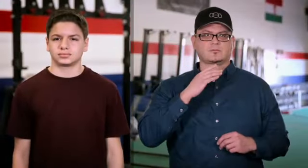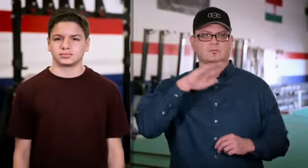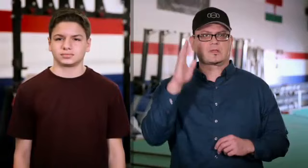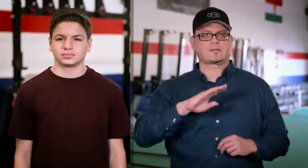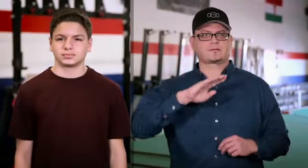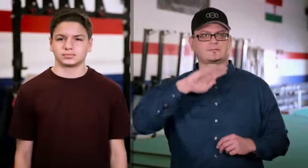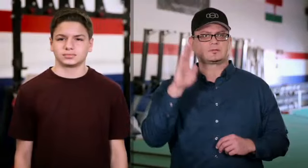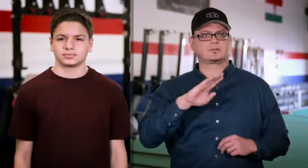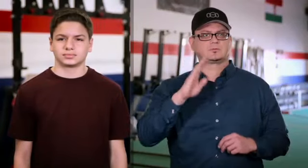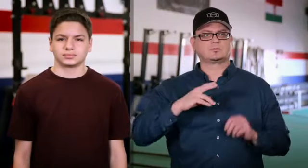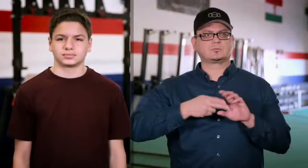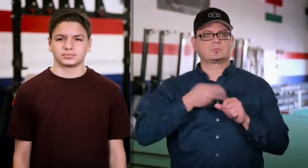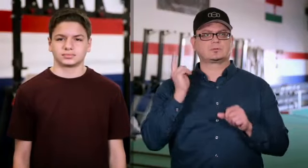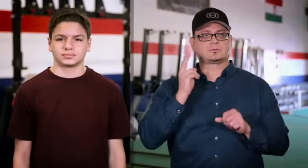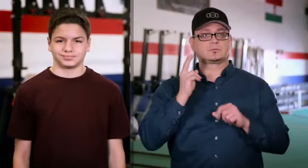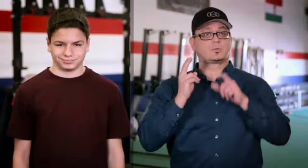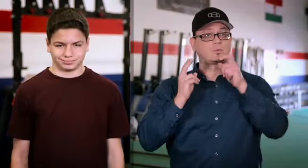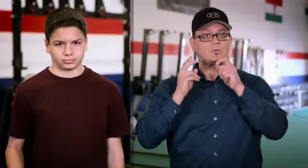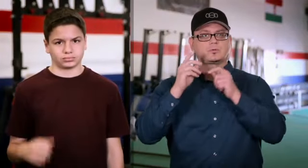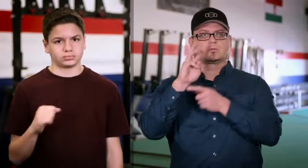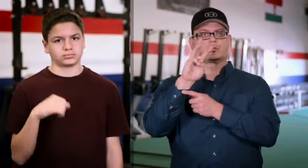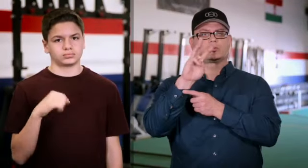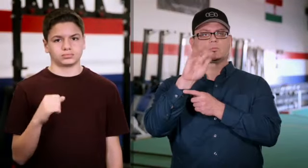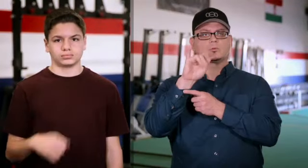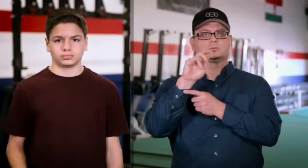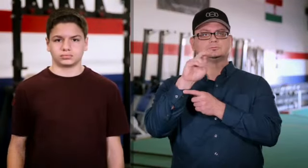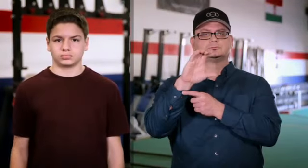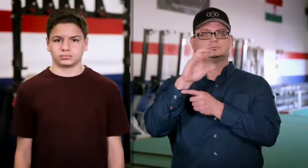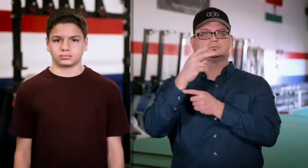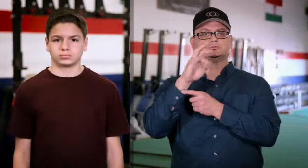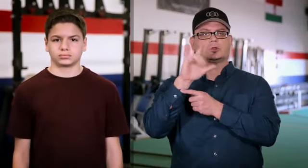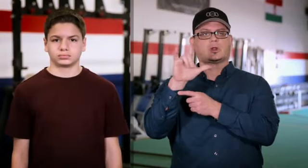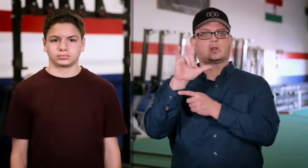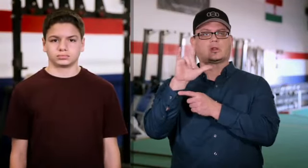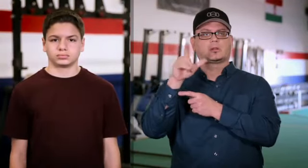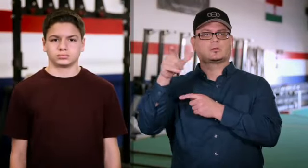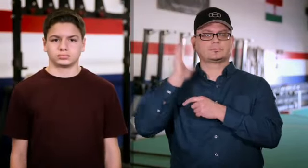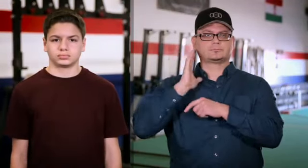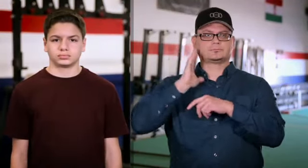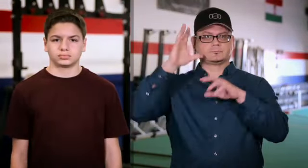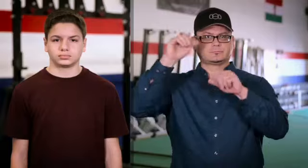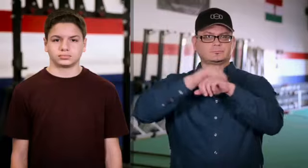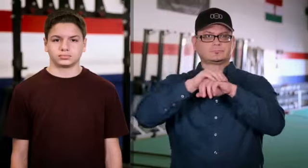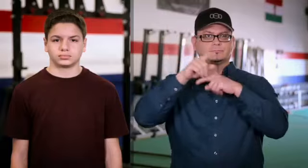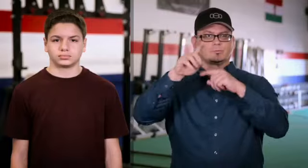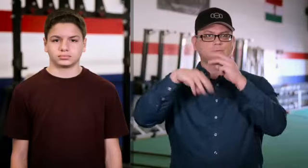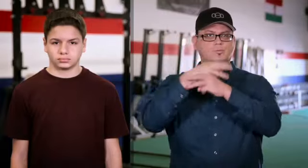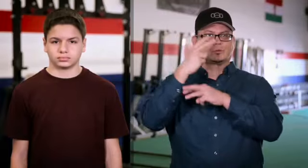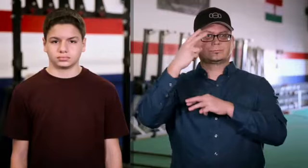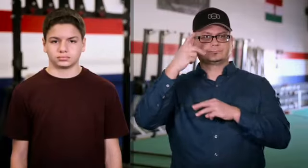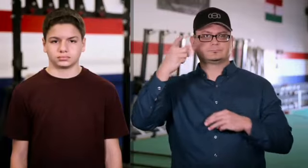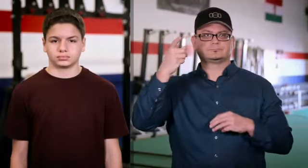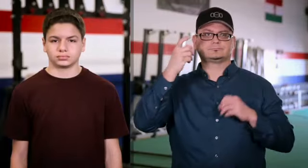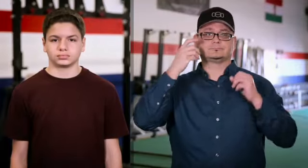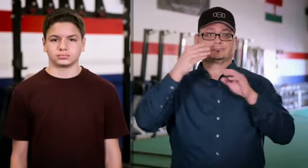Never, never quit. Who said that? Winston Churchill. He was the former Prime Minister of England during World War II.